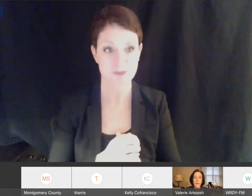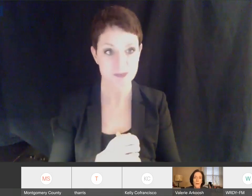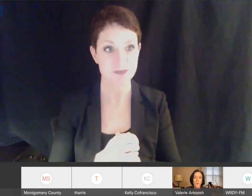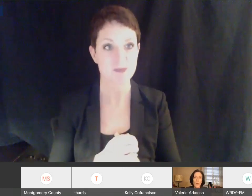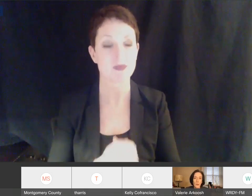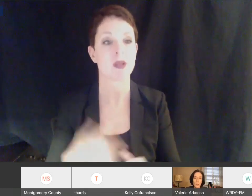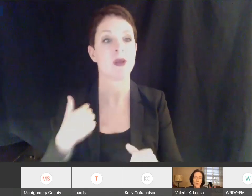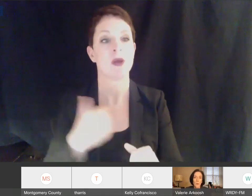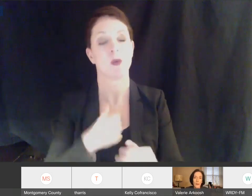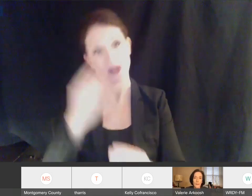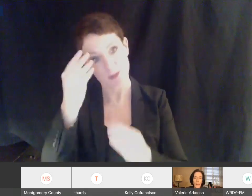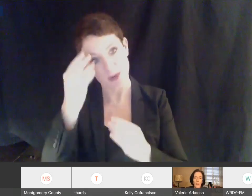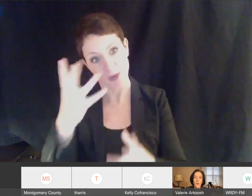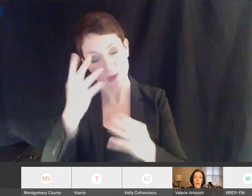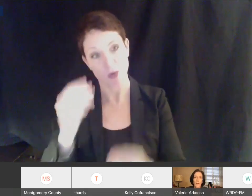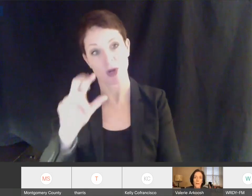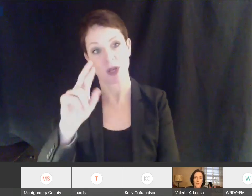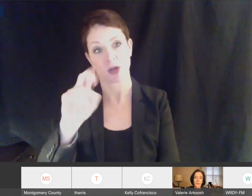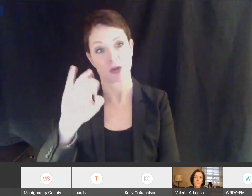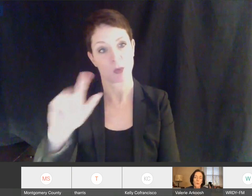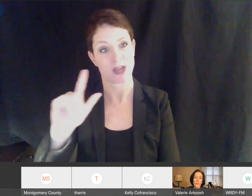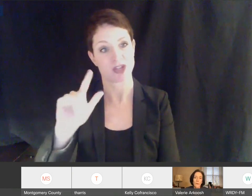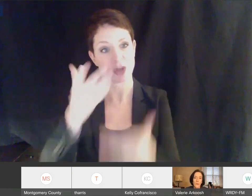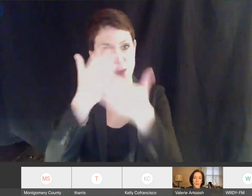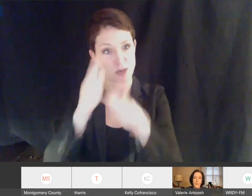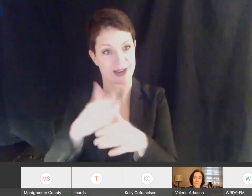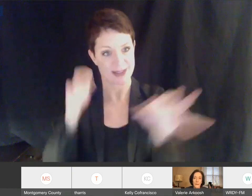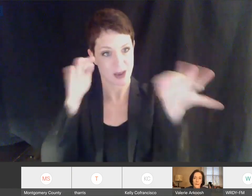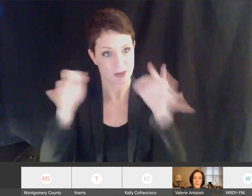the racial breakdown of the individuals that are deceased